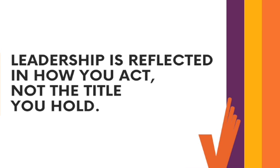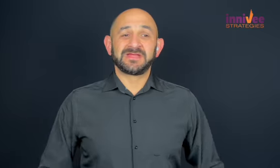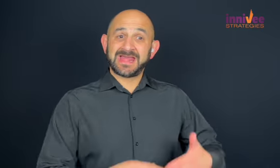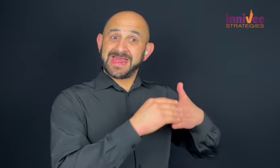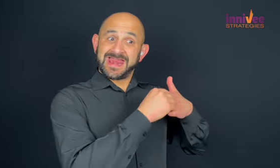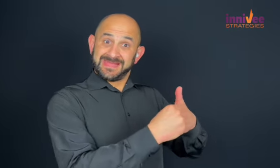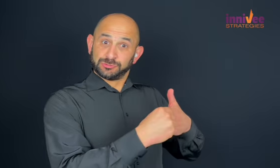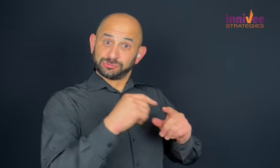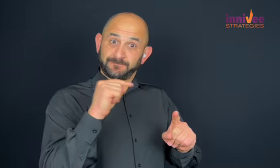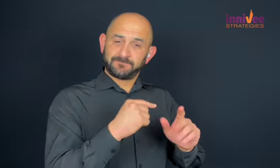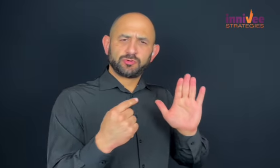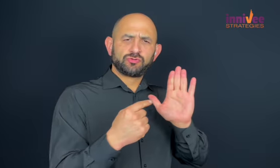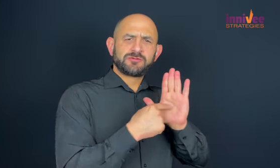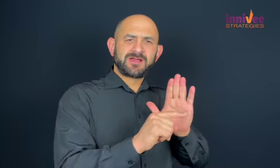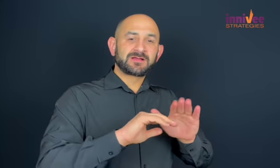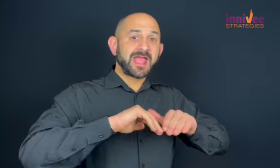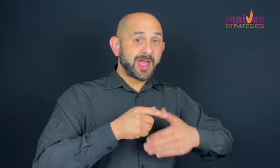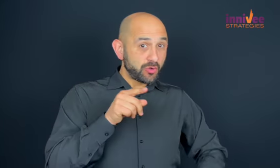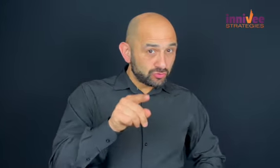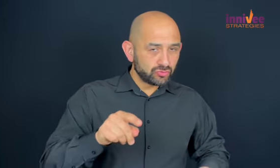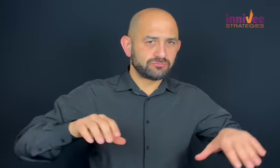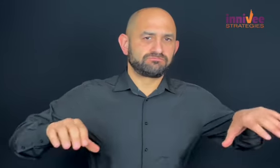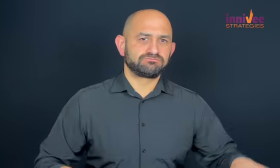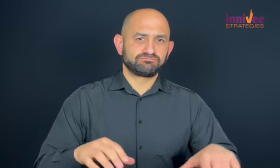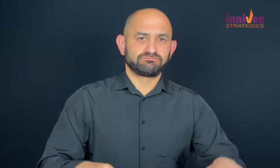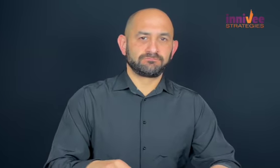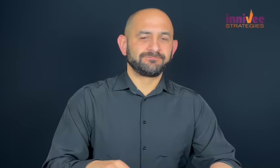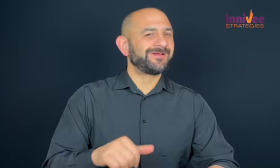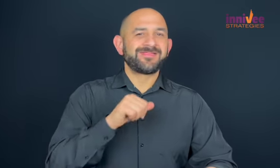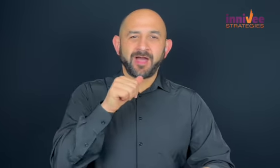Leadership is reflected in how you act,